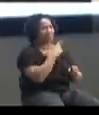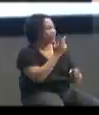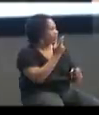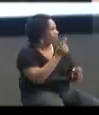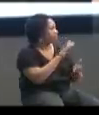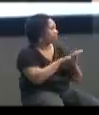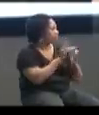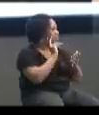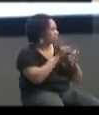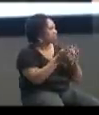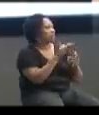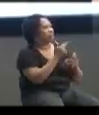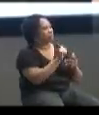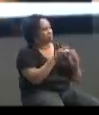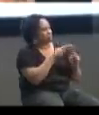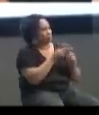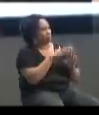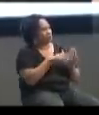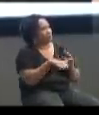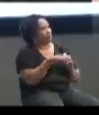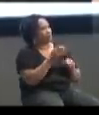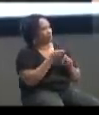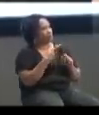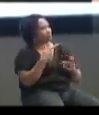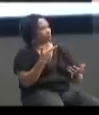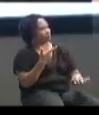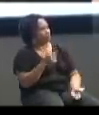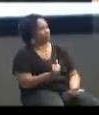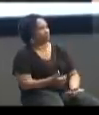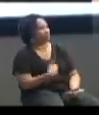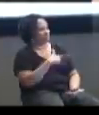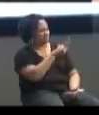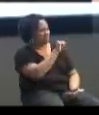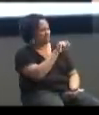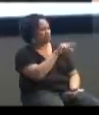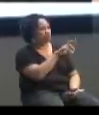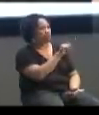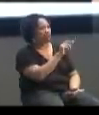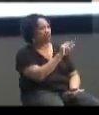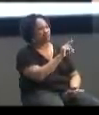IT'S ALWAYS REFRESHING TO SEE A SMALL TOWN GEORGIA FRIEND MAKE HER WAY BACK HOME.